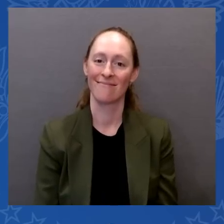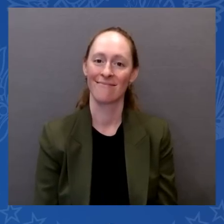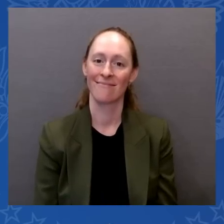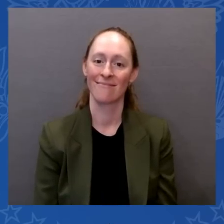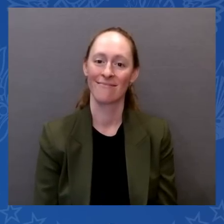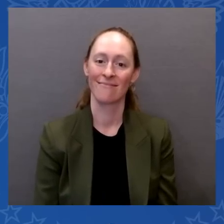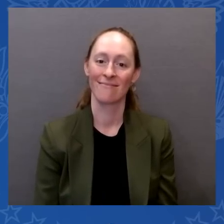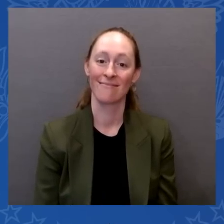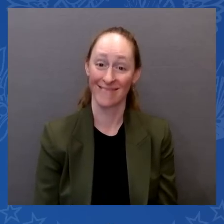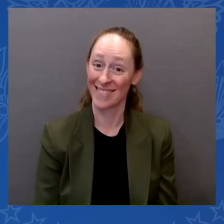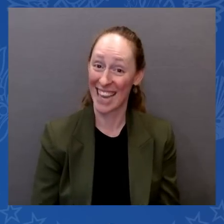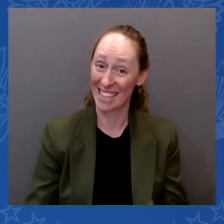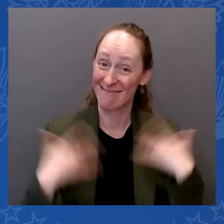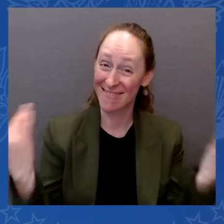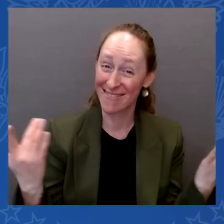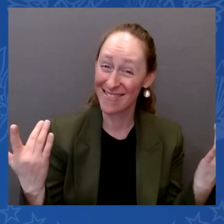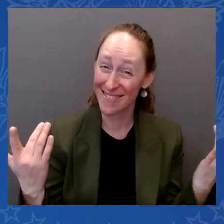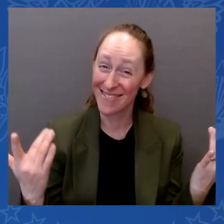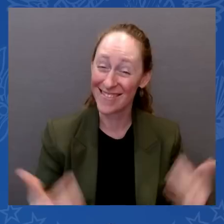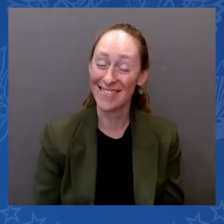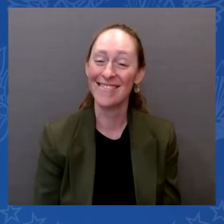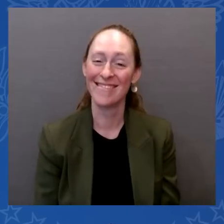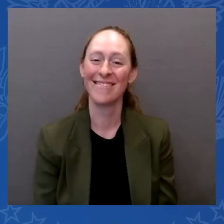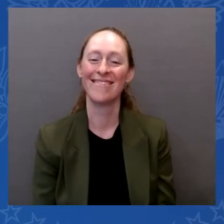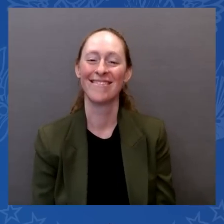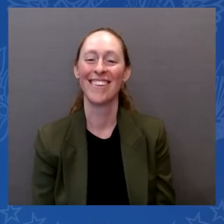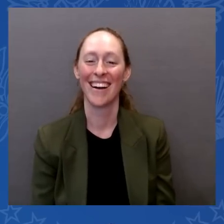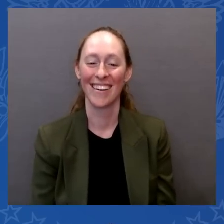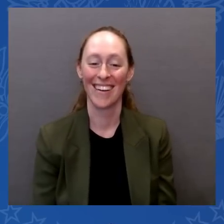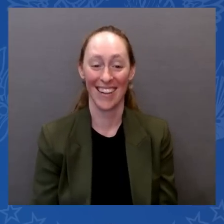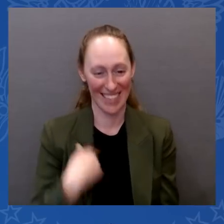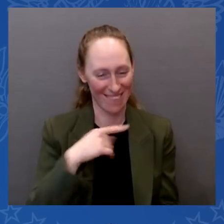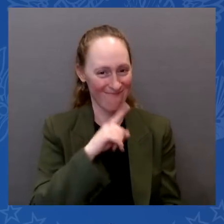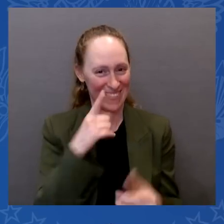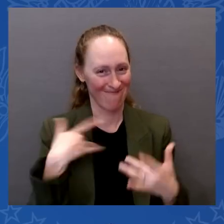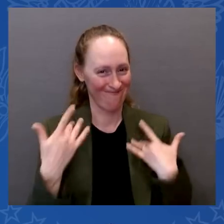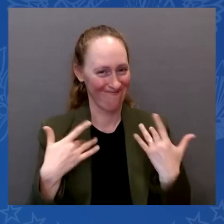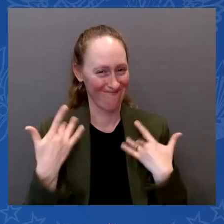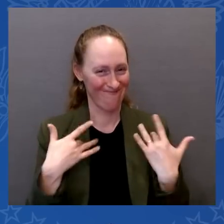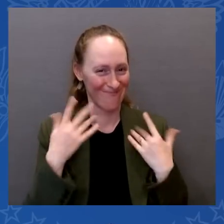I -- I get a little -- .